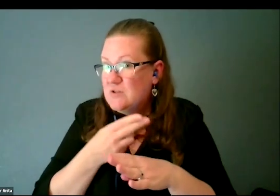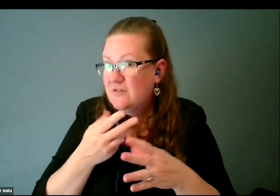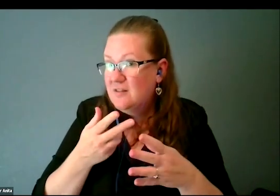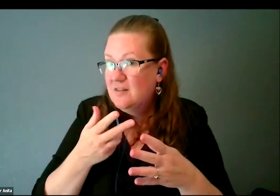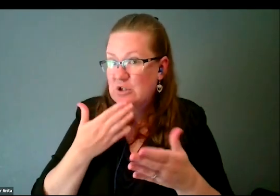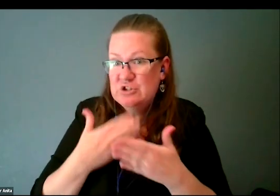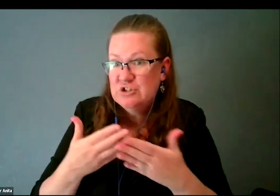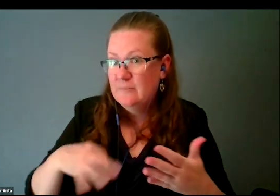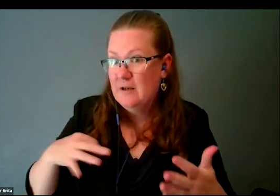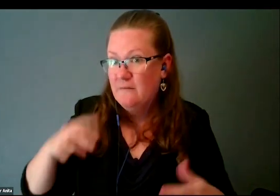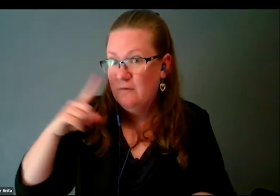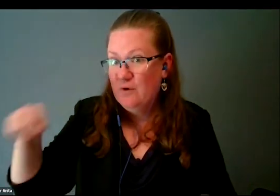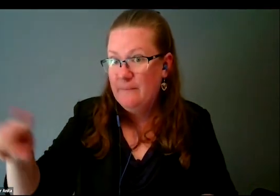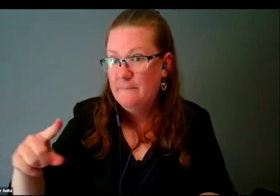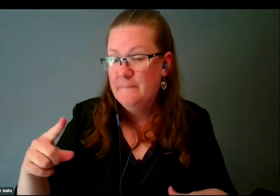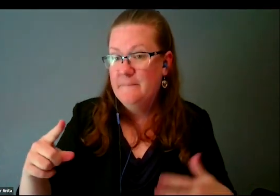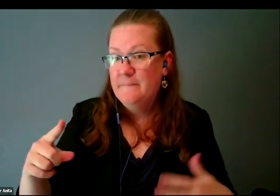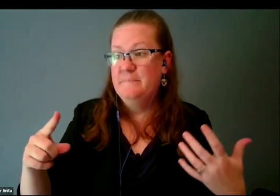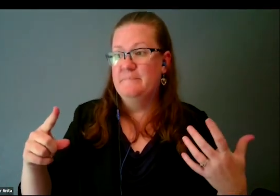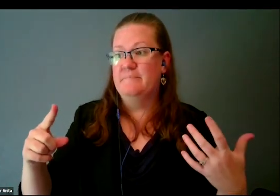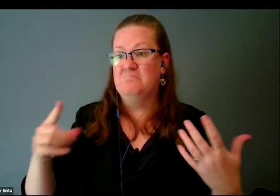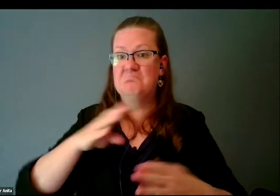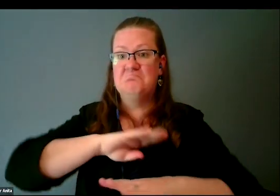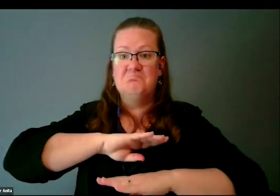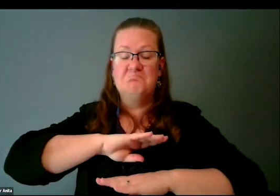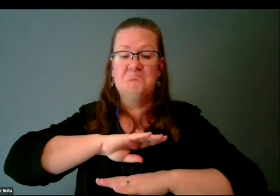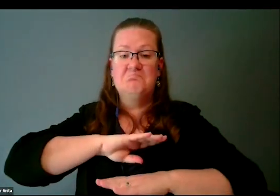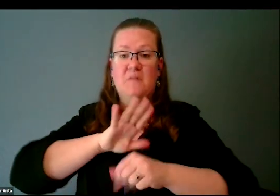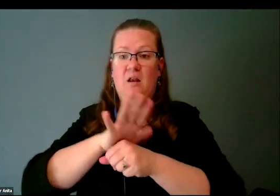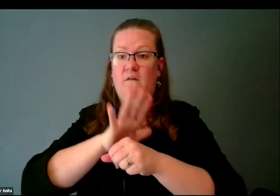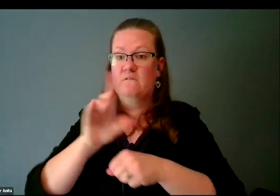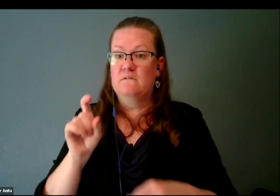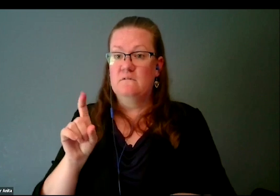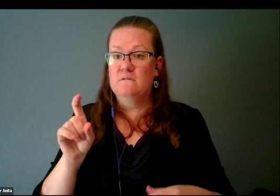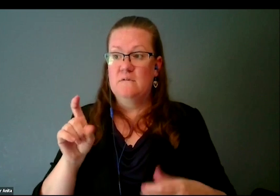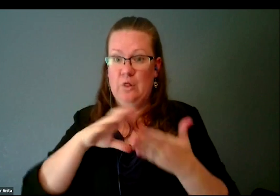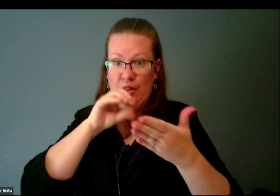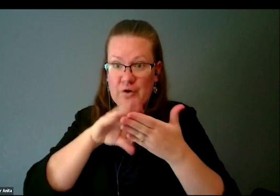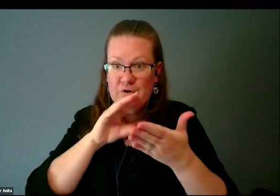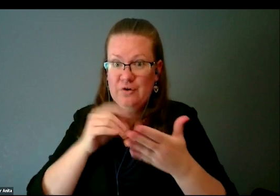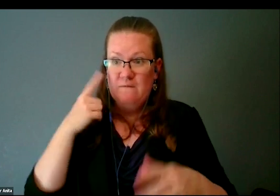Are these adequate in and of themselves to be learning materials for blind students?"